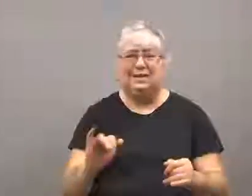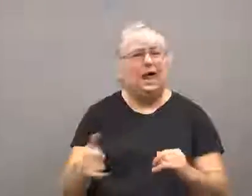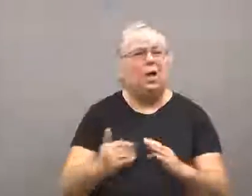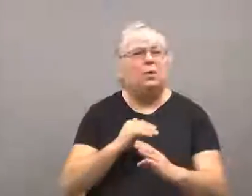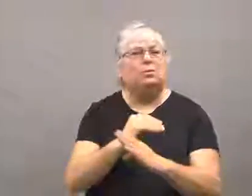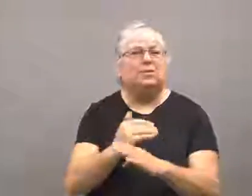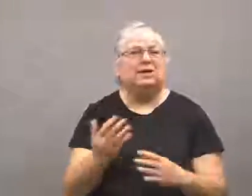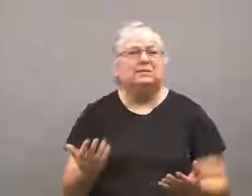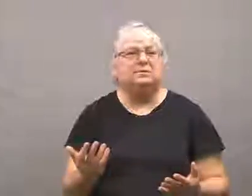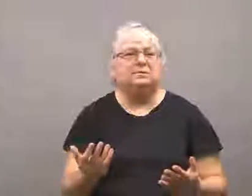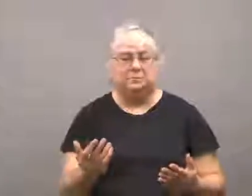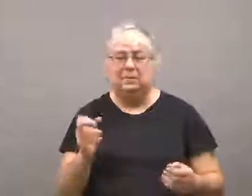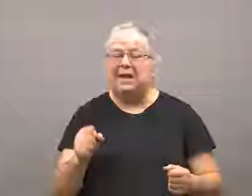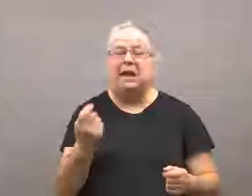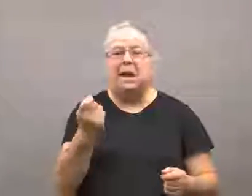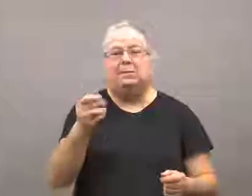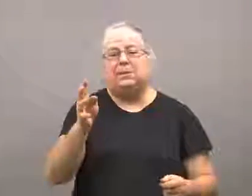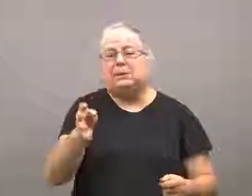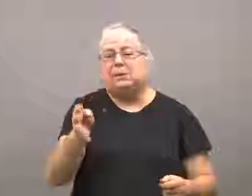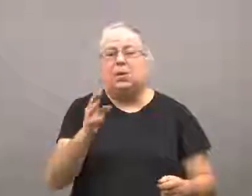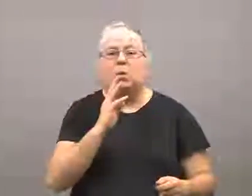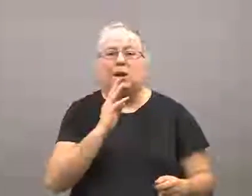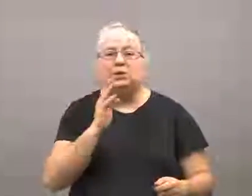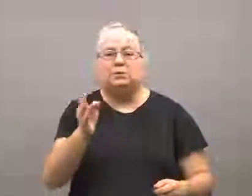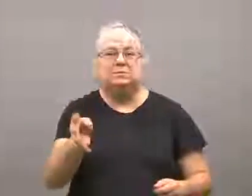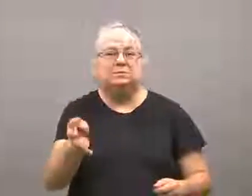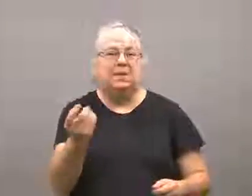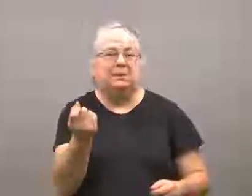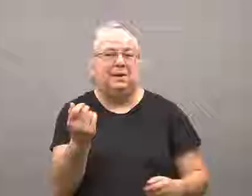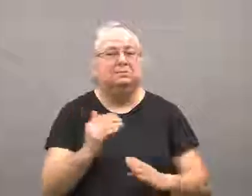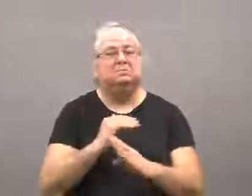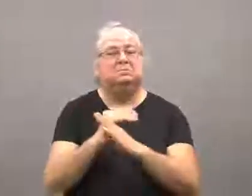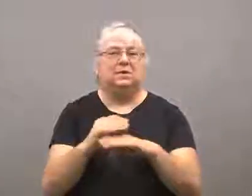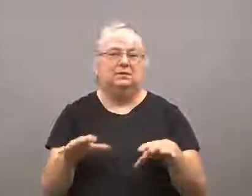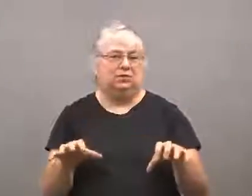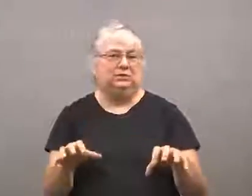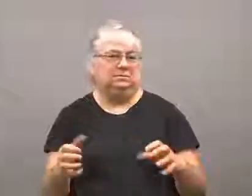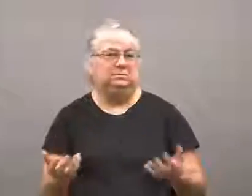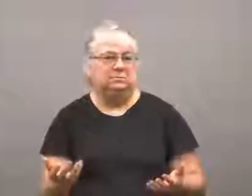Let a trickle of water run to prevent that.